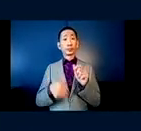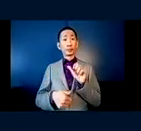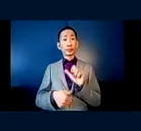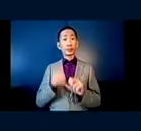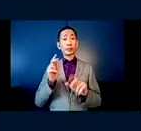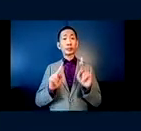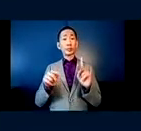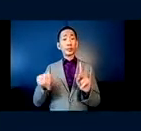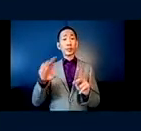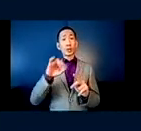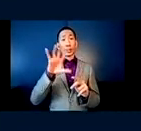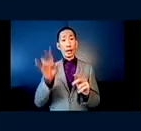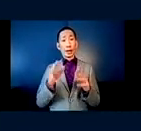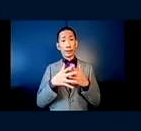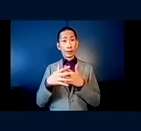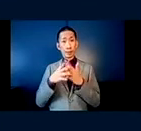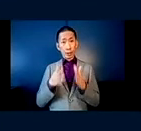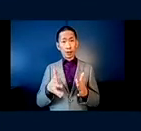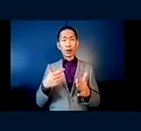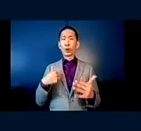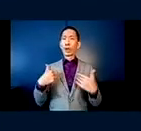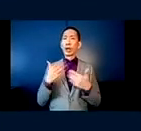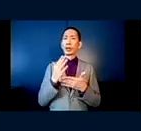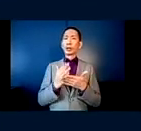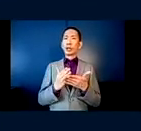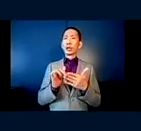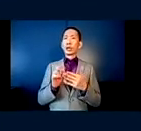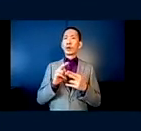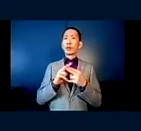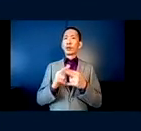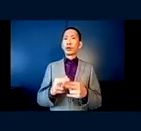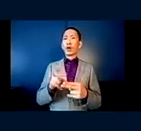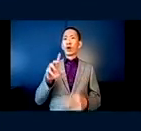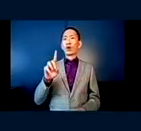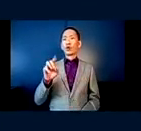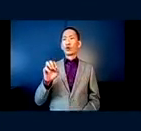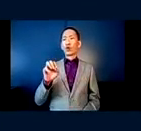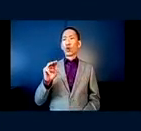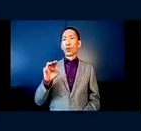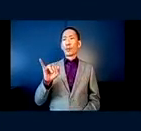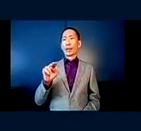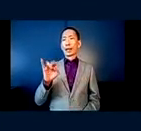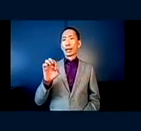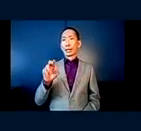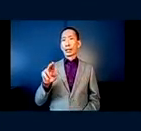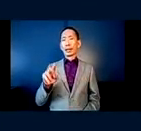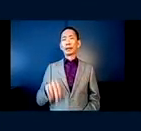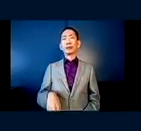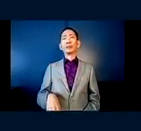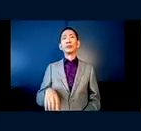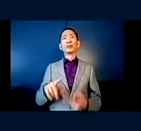AND SO WHILE THE BULK OF THE INDIVIDUALS WERE AFRICAN AMERICAN, THERE WERE SOME THAT WOULD BE CONSIDERED DOMINICAN OR